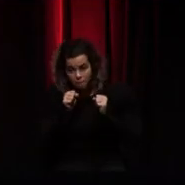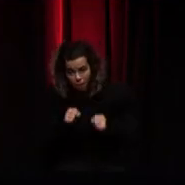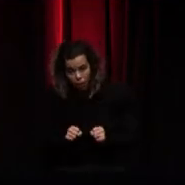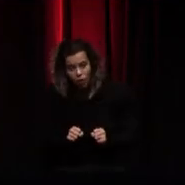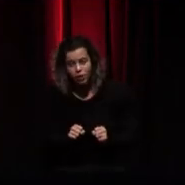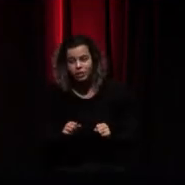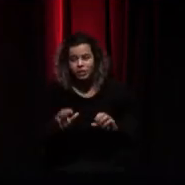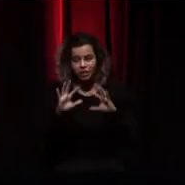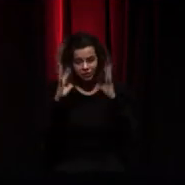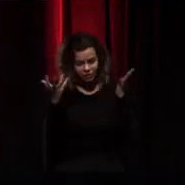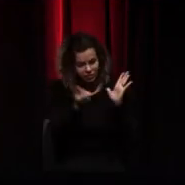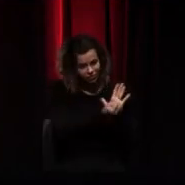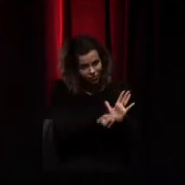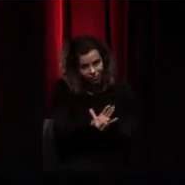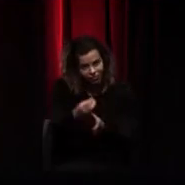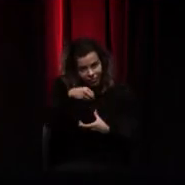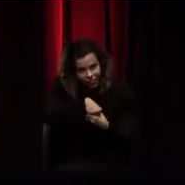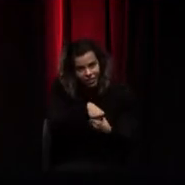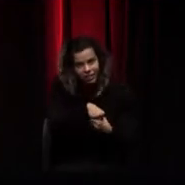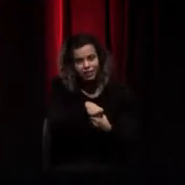even inside the brands.